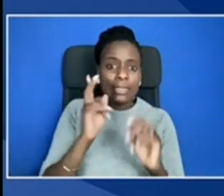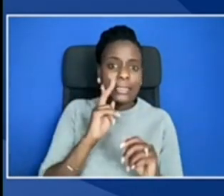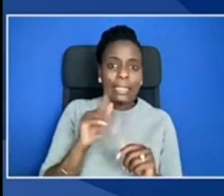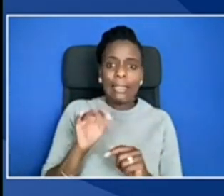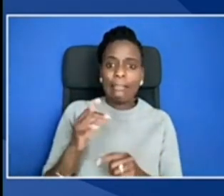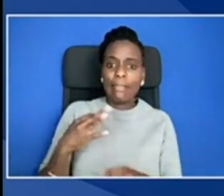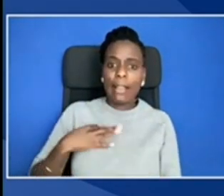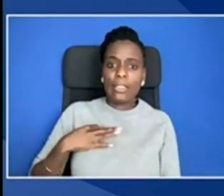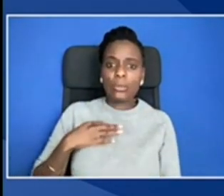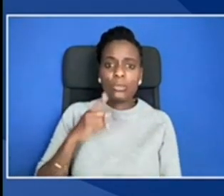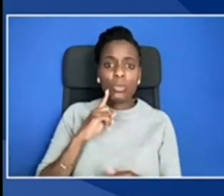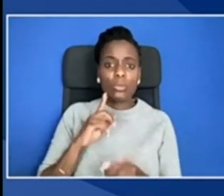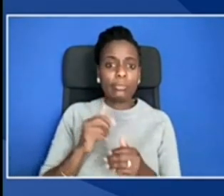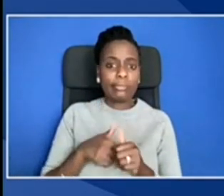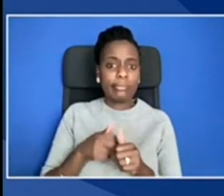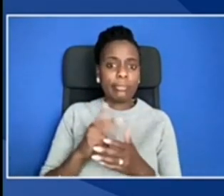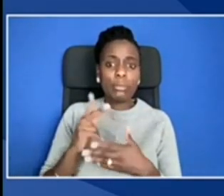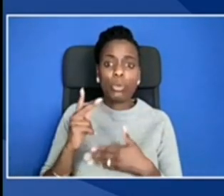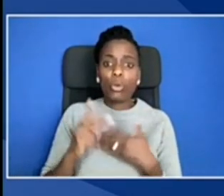these programs and not the other way around.